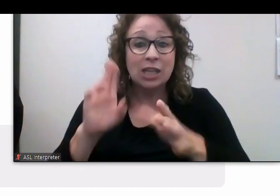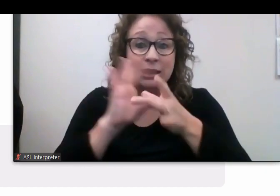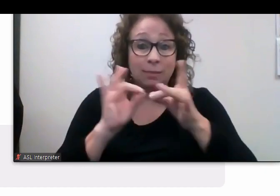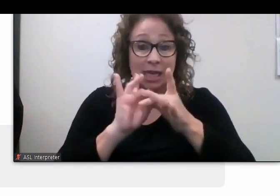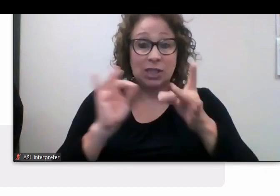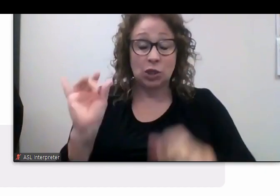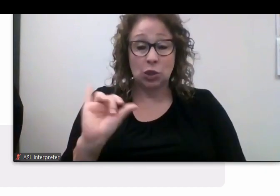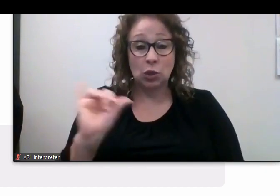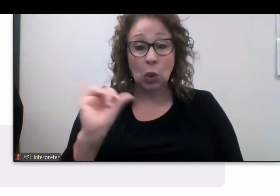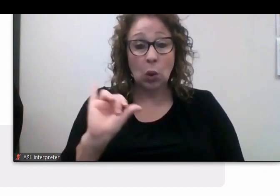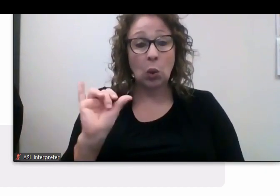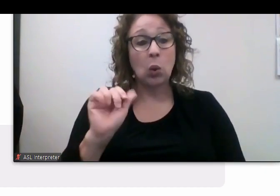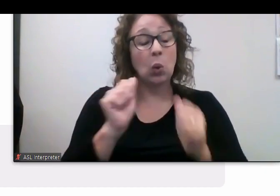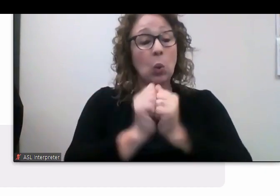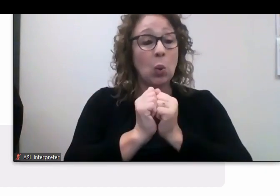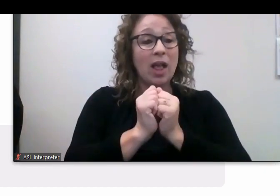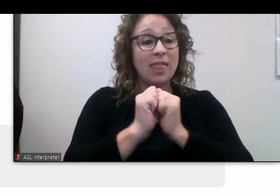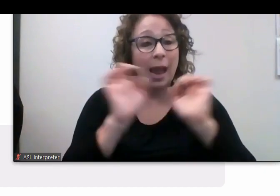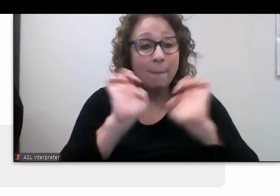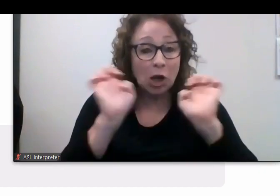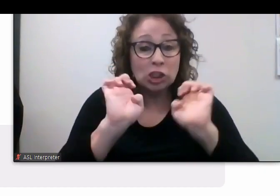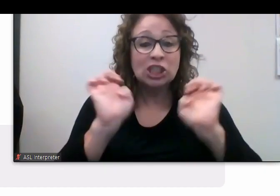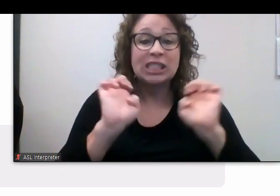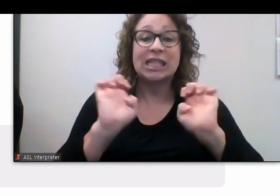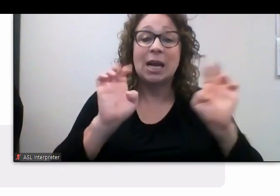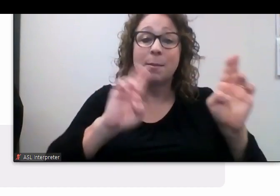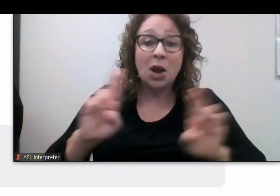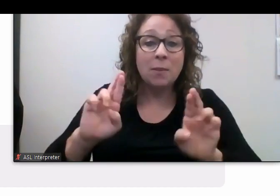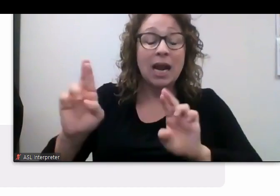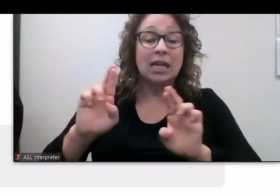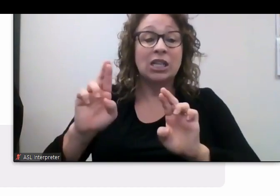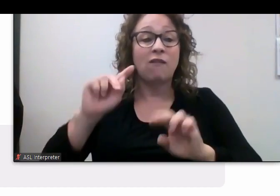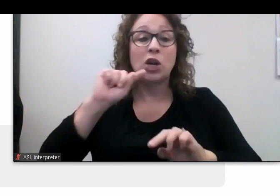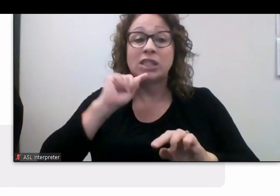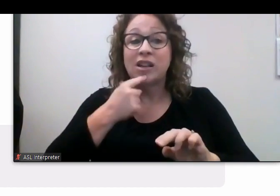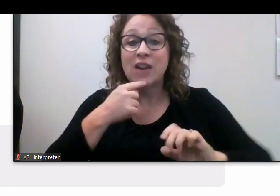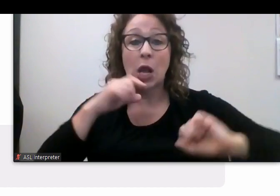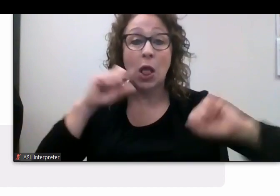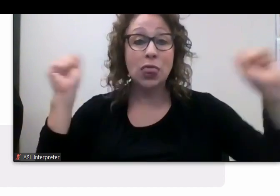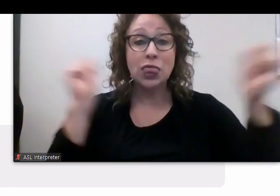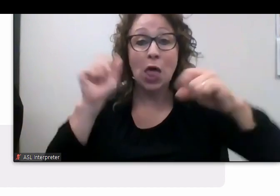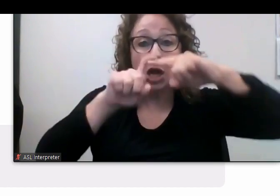Or with emergency preparedness message during a severe thunderstorm, tornado warning,